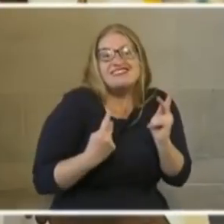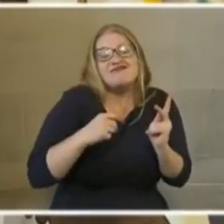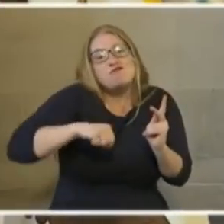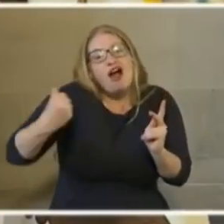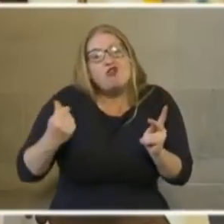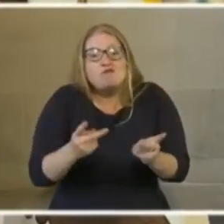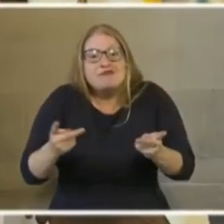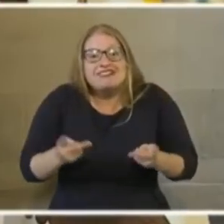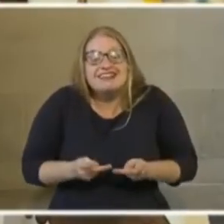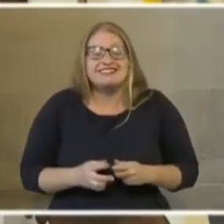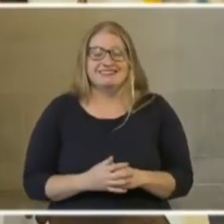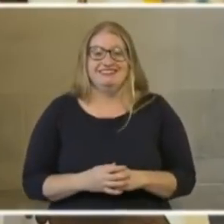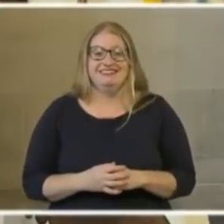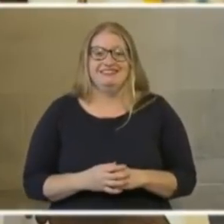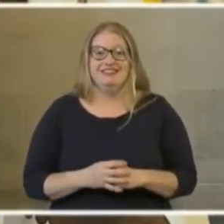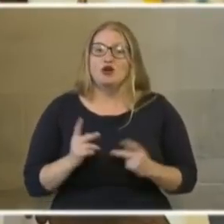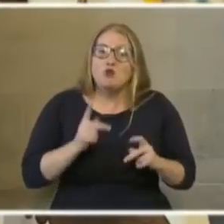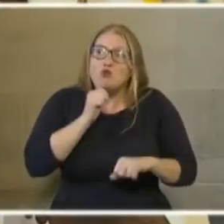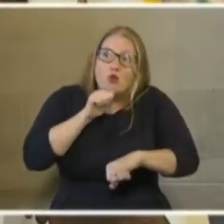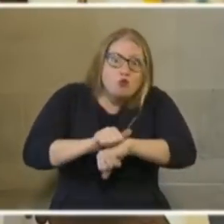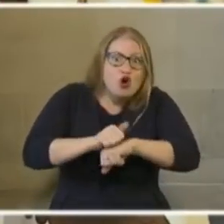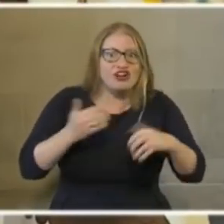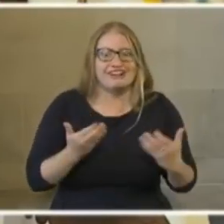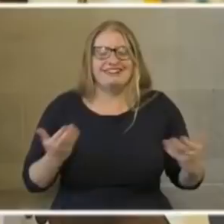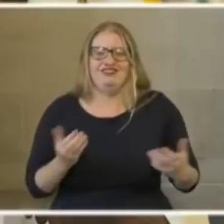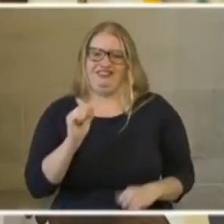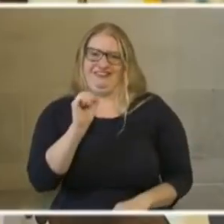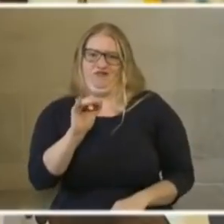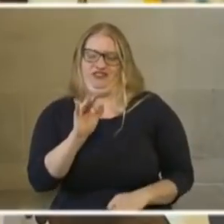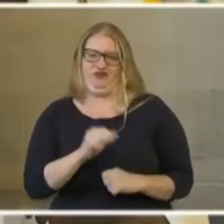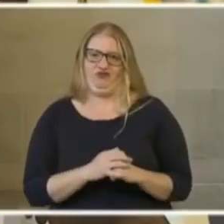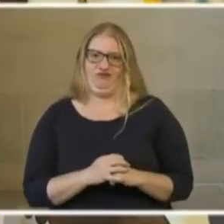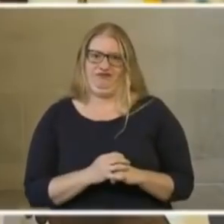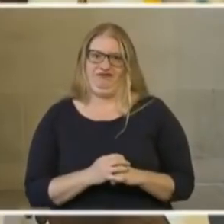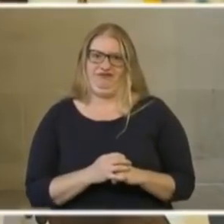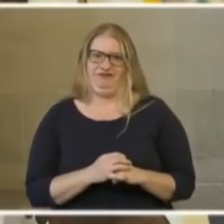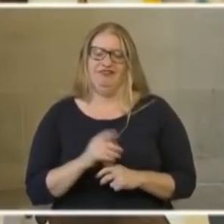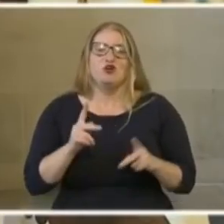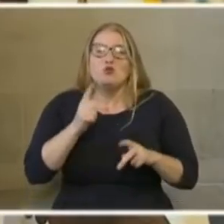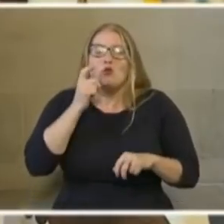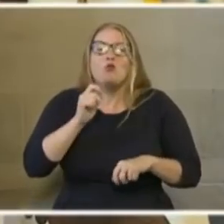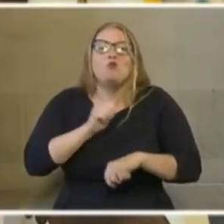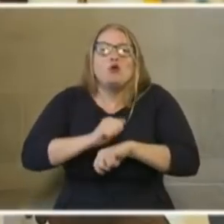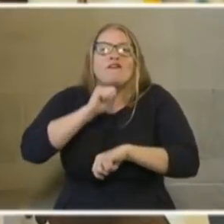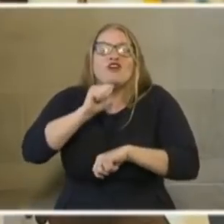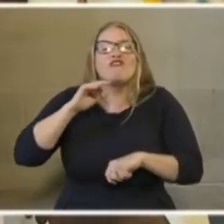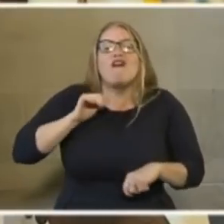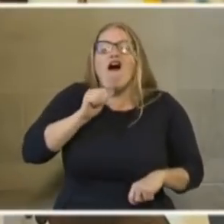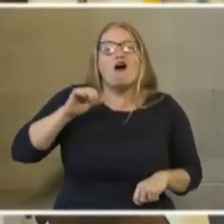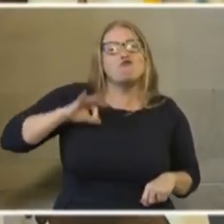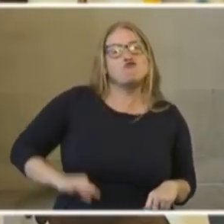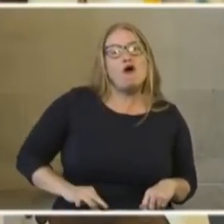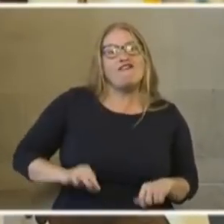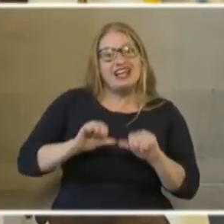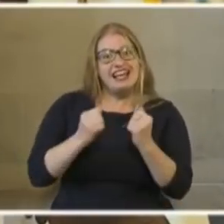WHEN HE DOES NUMBERS TO GO DOWN SO WE NEED NOT JUST PEOPLE IN SAN FRANCISCO BUT THE FOLKS WHO ARE ALSO COMING FROM OTHER